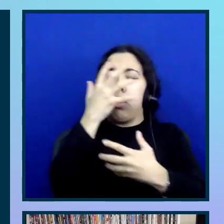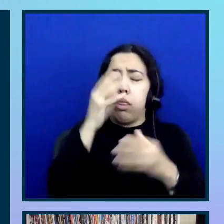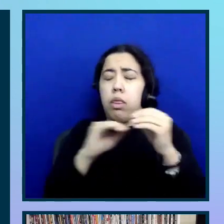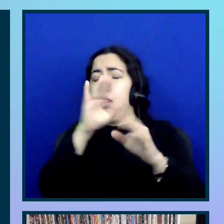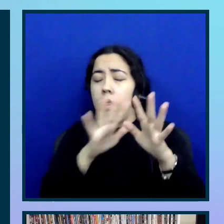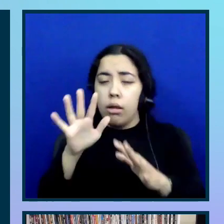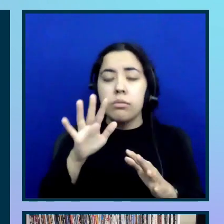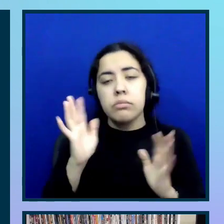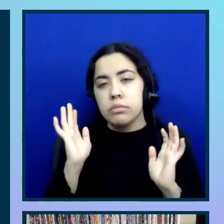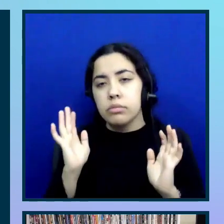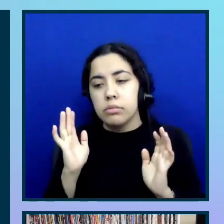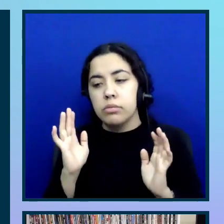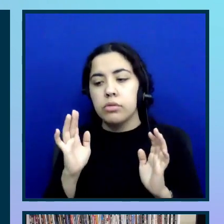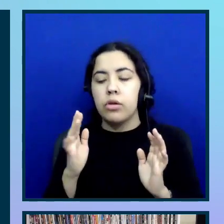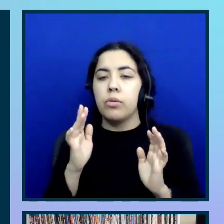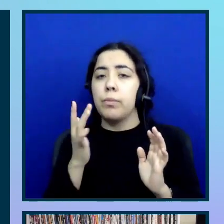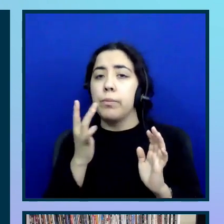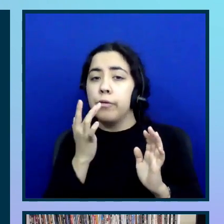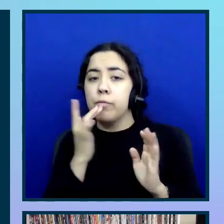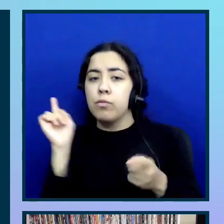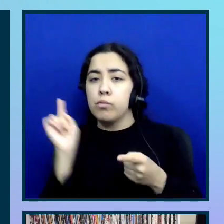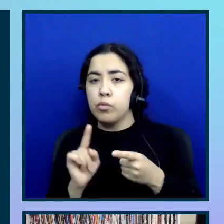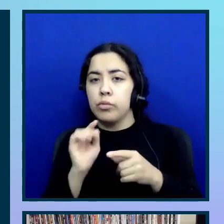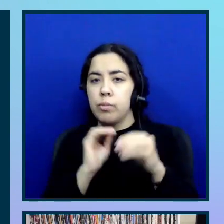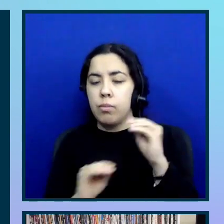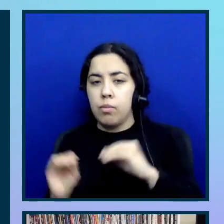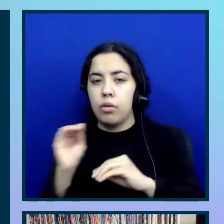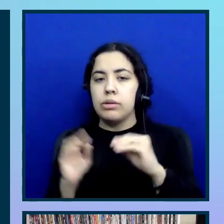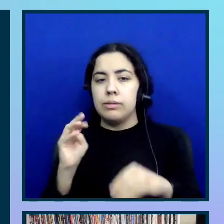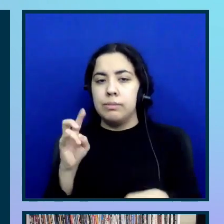the prefers-reduced-motion CSS media query to take advantage of this setting.